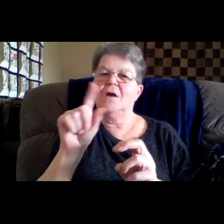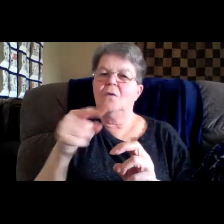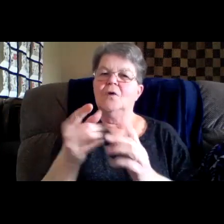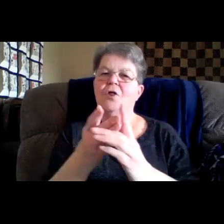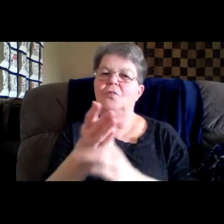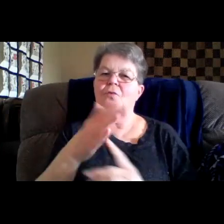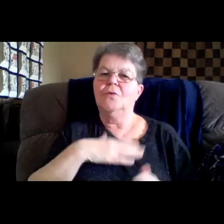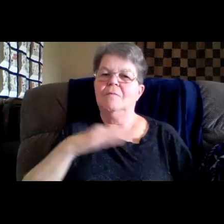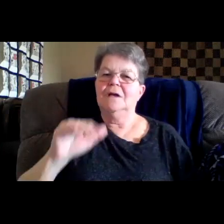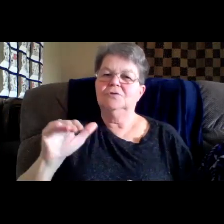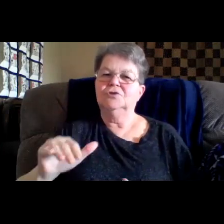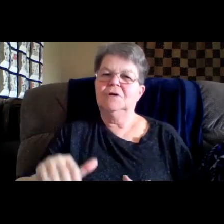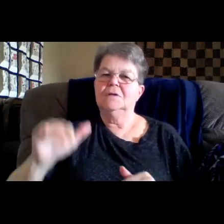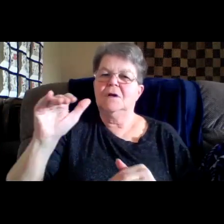but also to my adulthood as well.